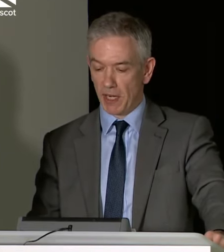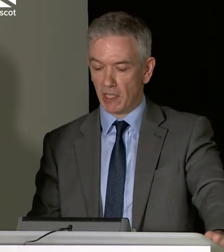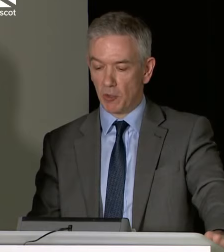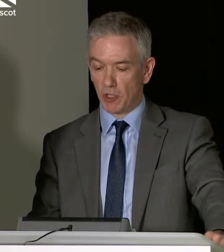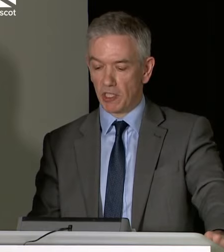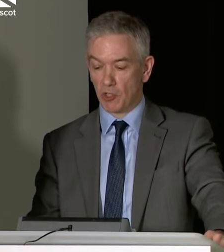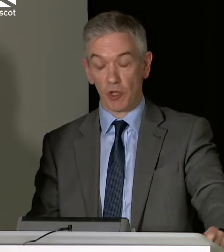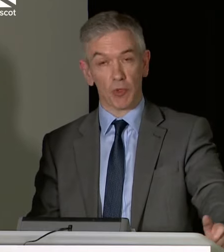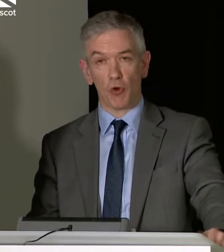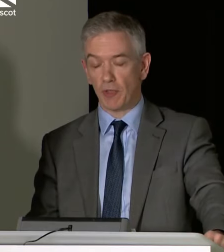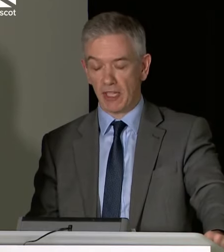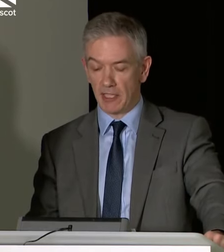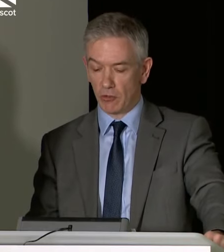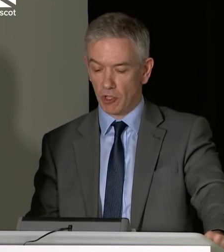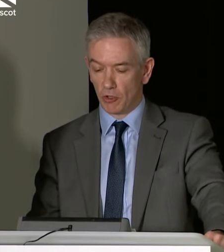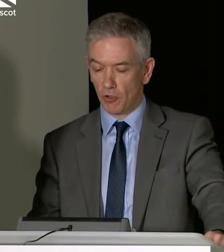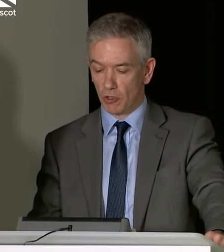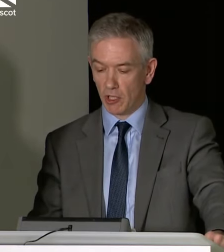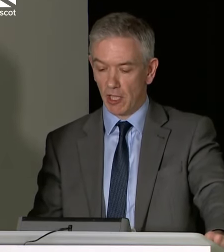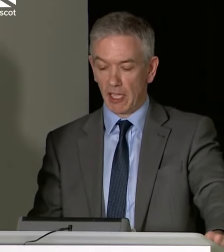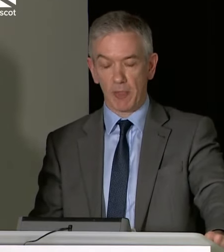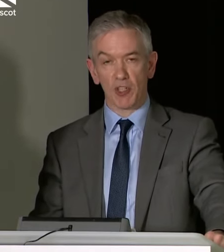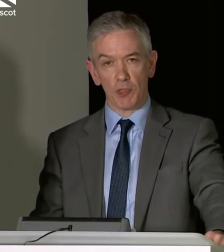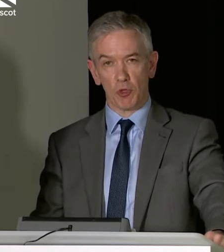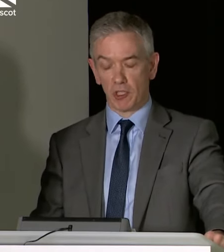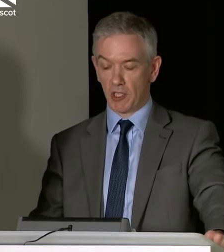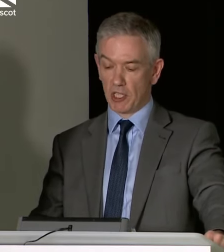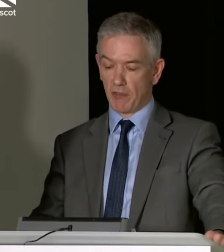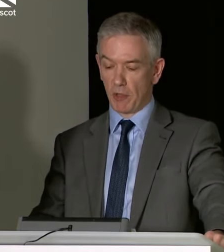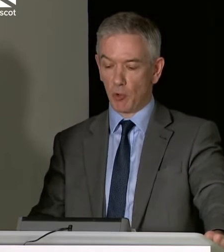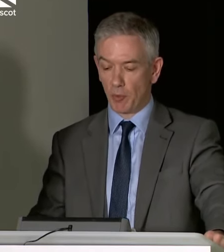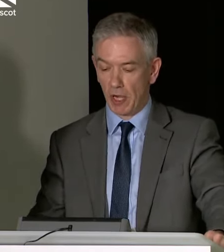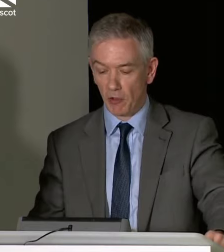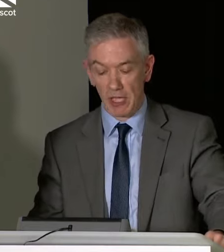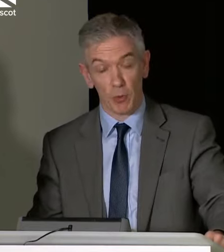island communities whether with Covid-19 illness or not can be transported to receive the appropriate health care when